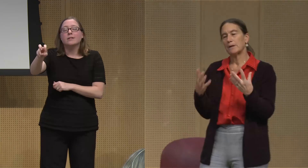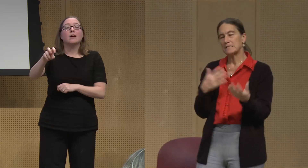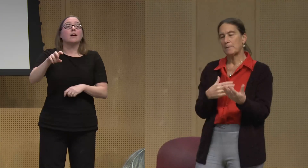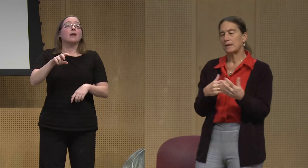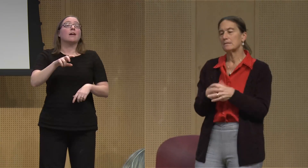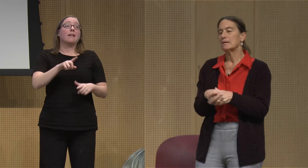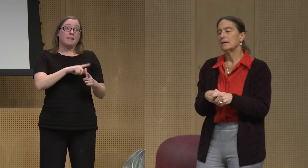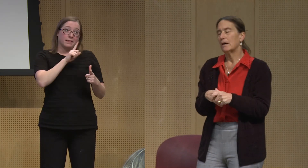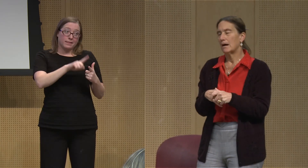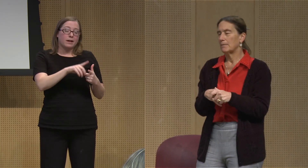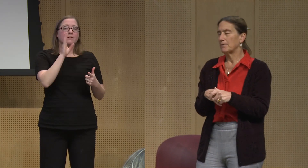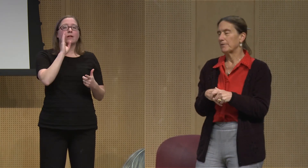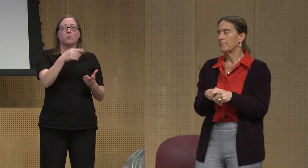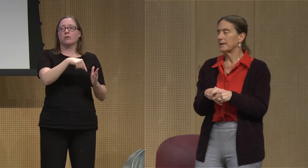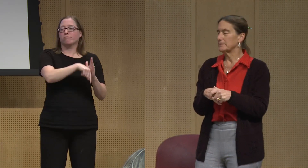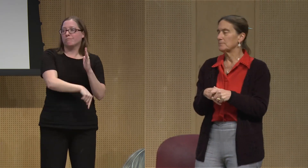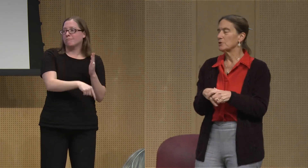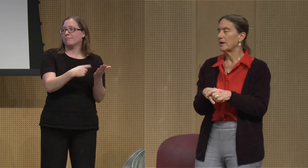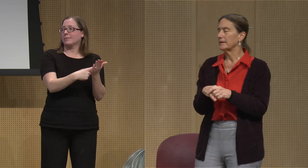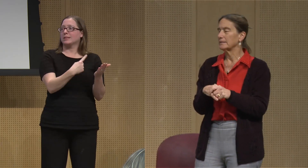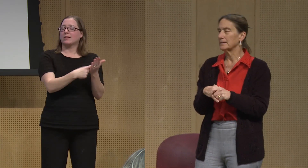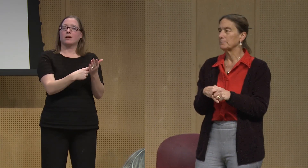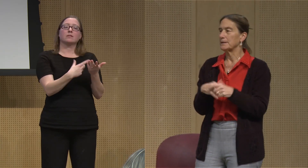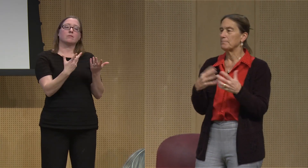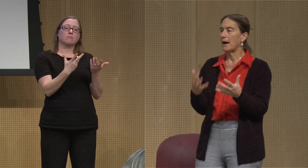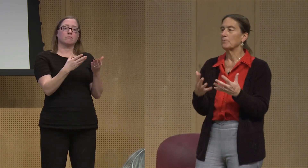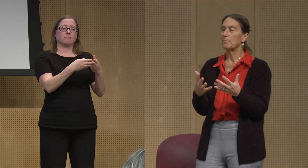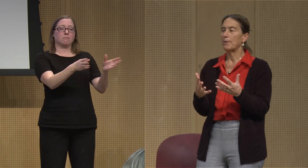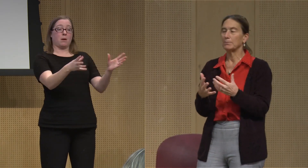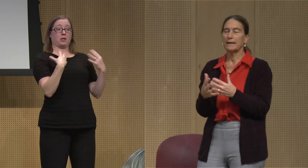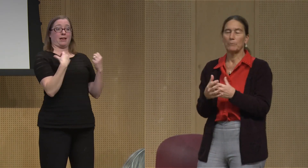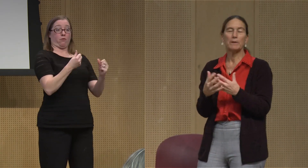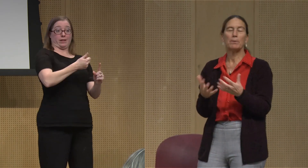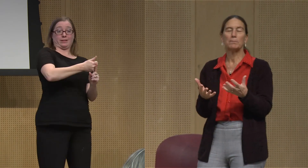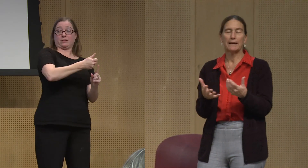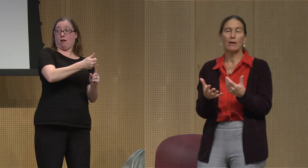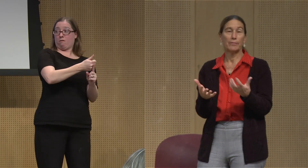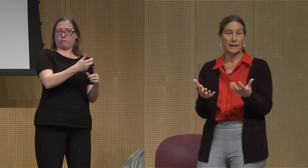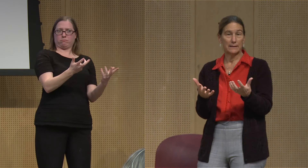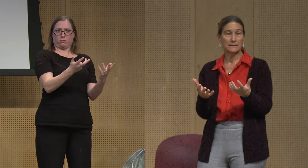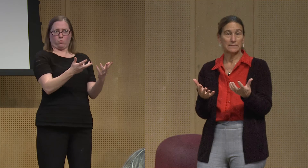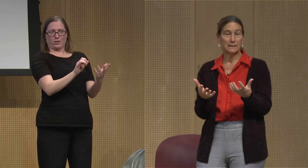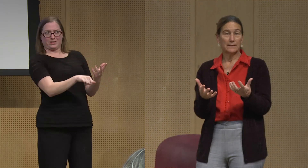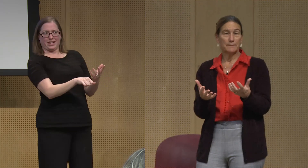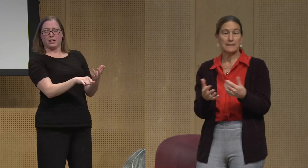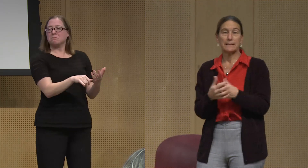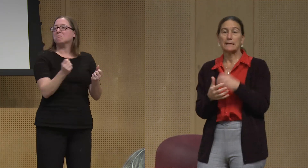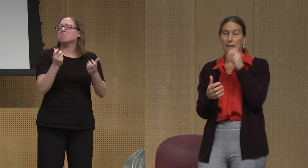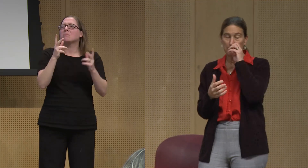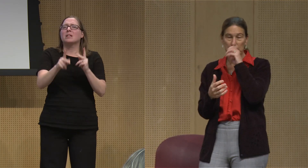TO SPEND, UM, A FAIR AMOUNT OF TIME TALKING A LITTLE BIT ABOUT PUBLIC-- WHAT PUBLIC HEALTH IS BECAUSE I THINK A LOT OF PEOPLE